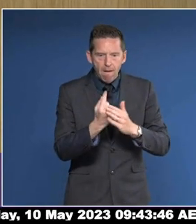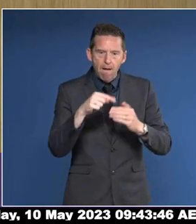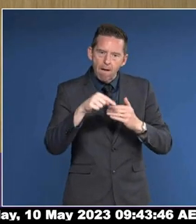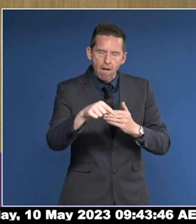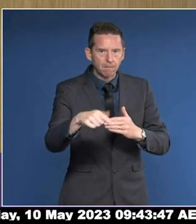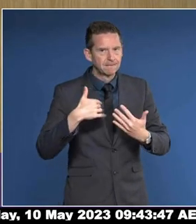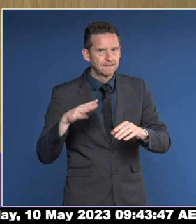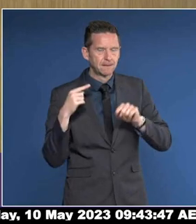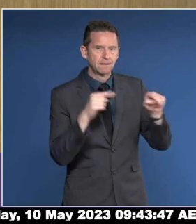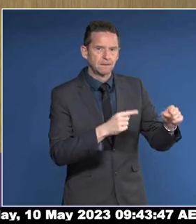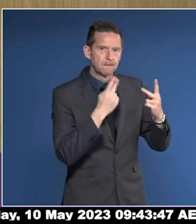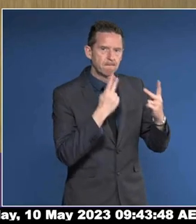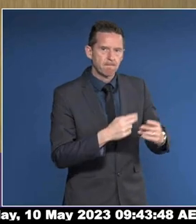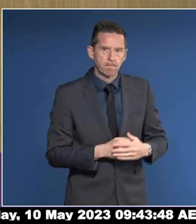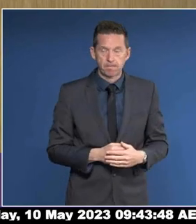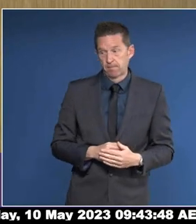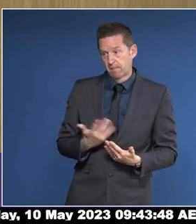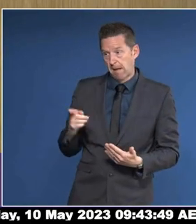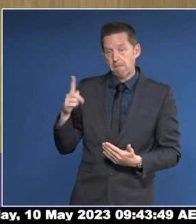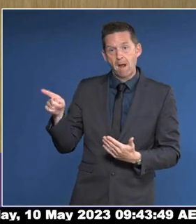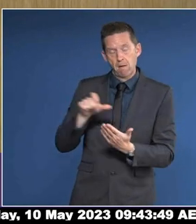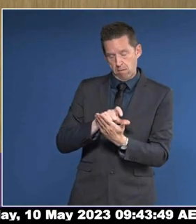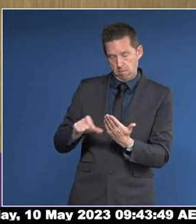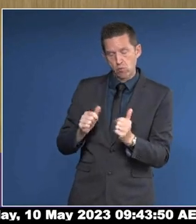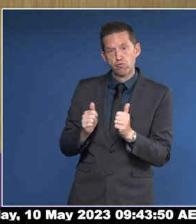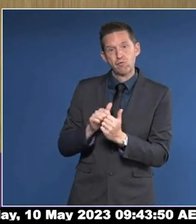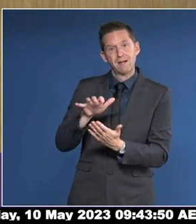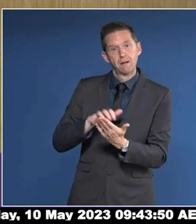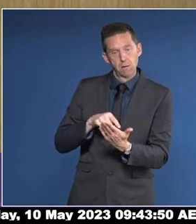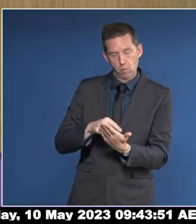But at 290 of the agreed facts, the department considered that it was not